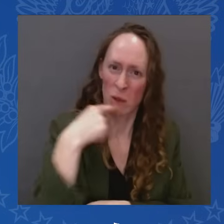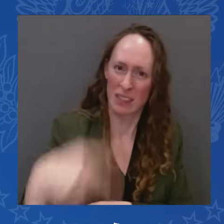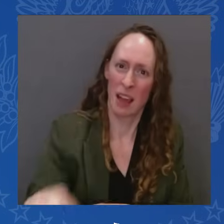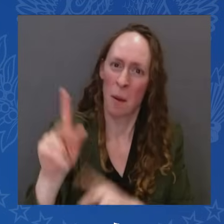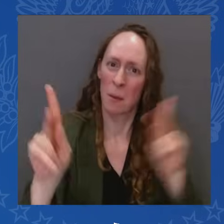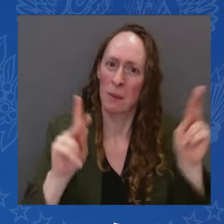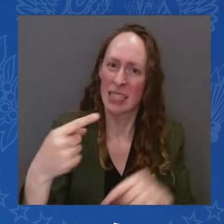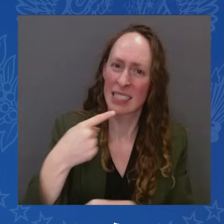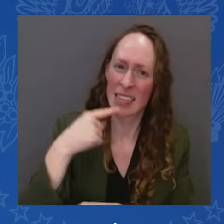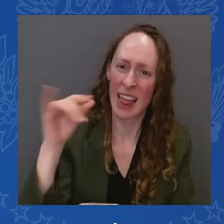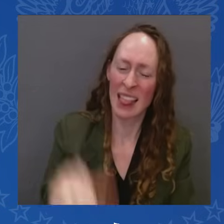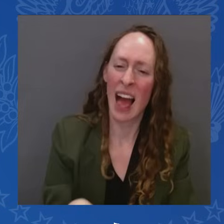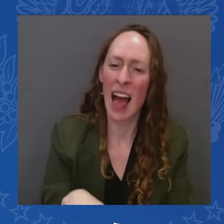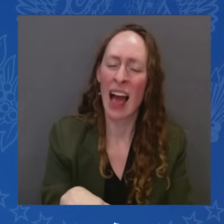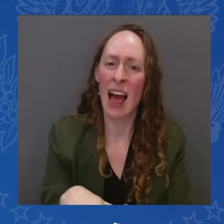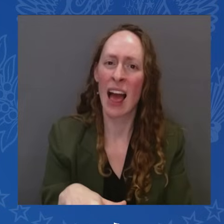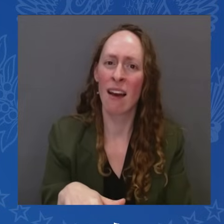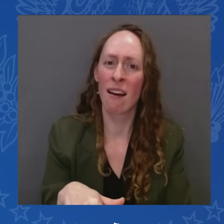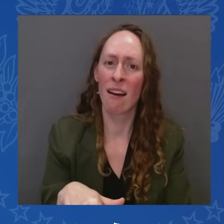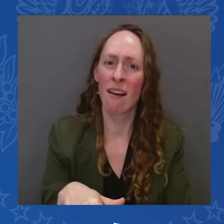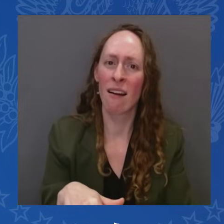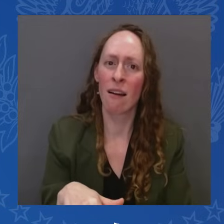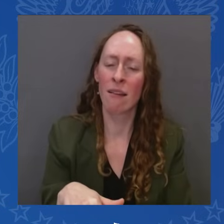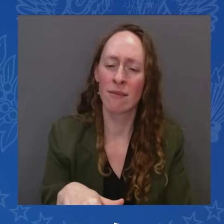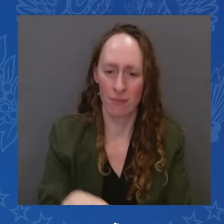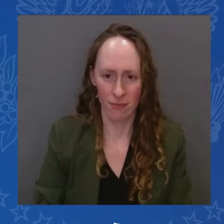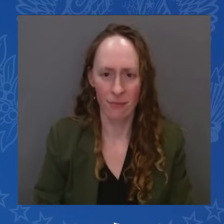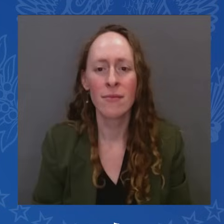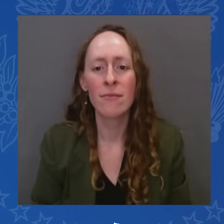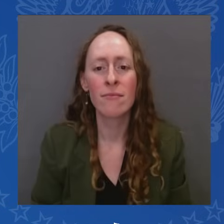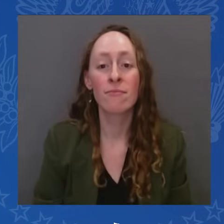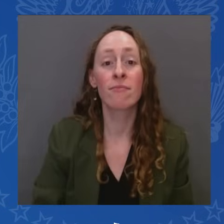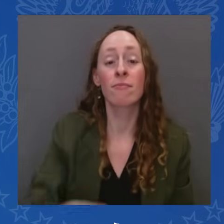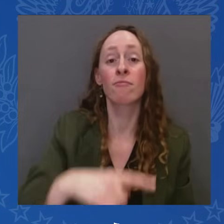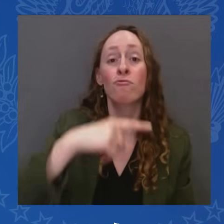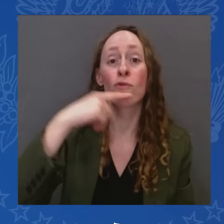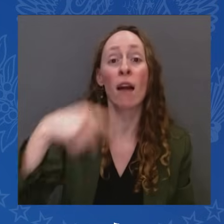History -- history will judge harshly those who turn their back on freedom's cause.